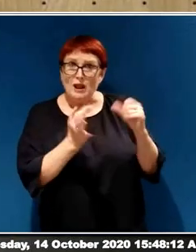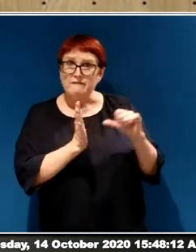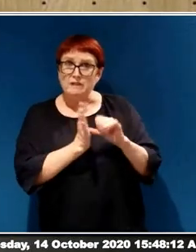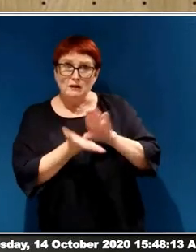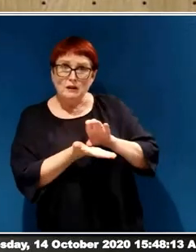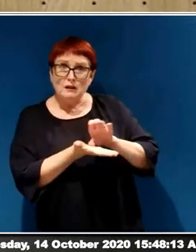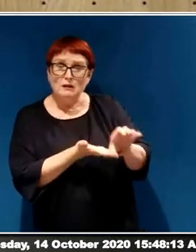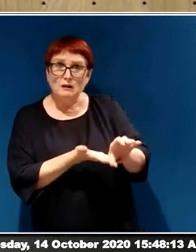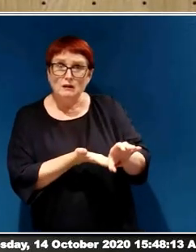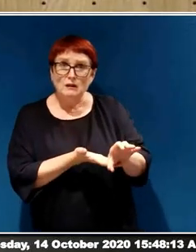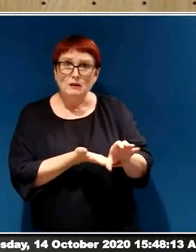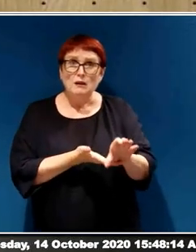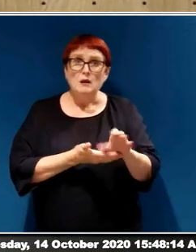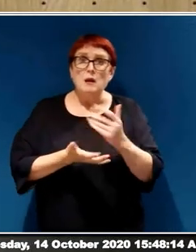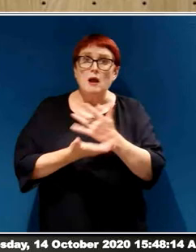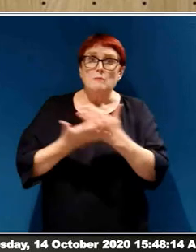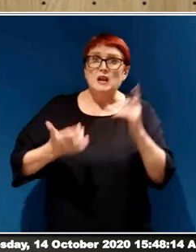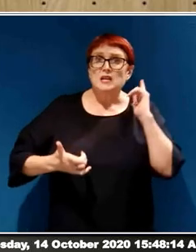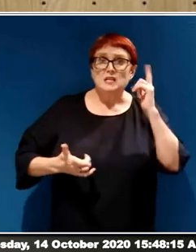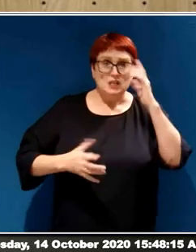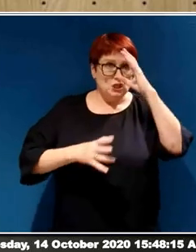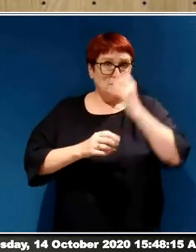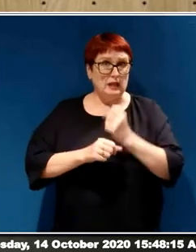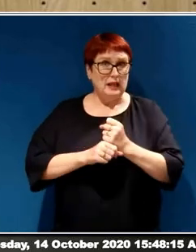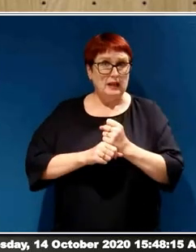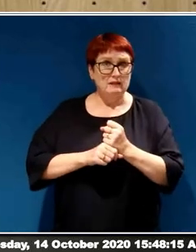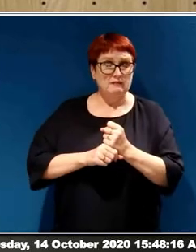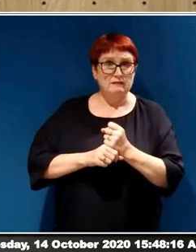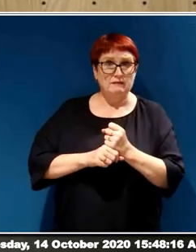who require or who receive additional resourcing.